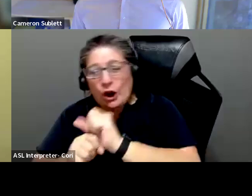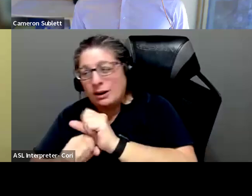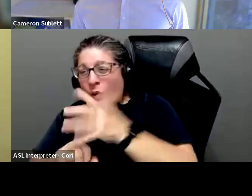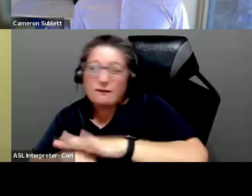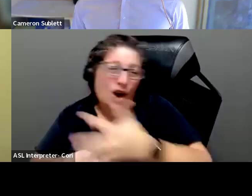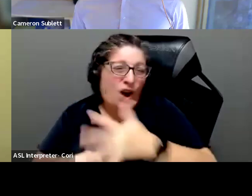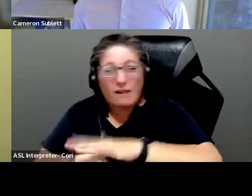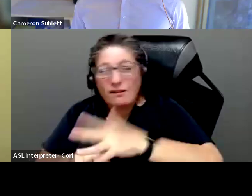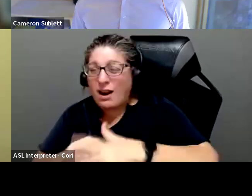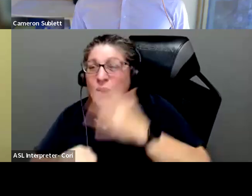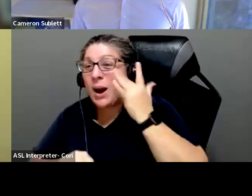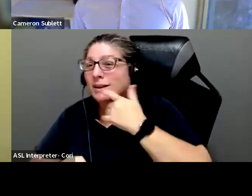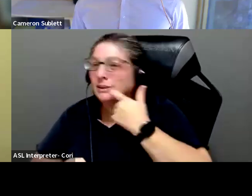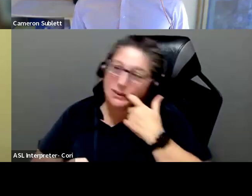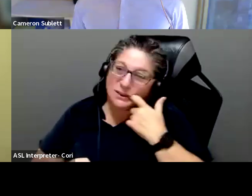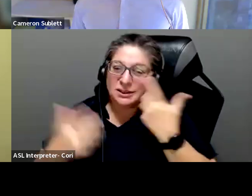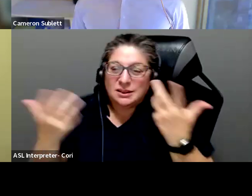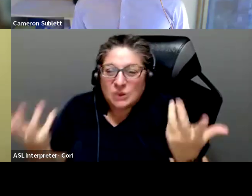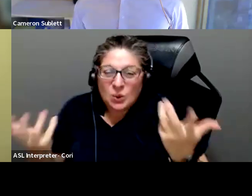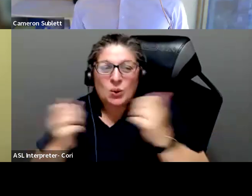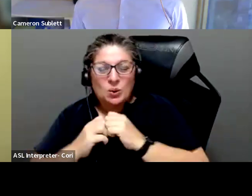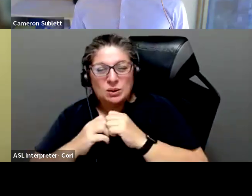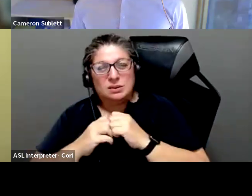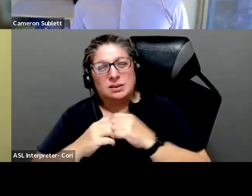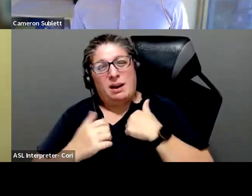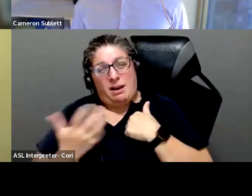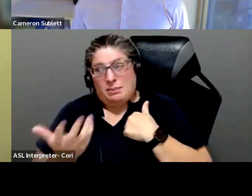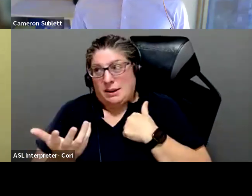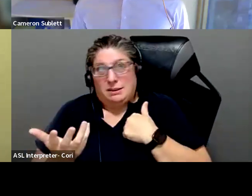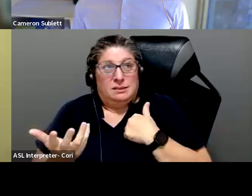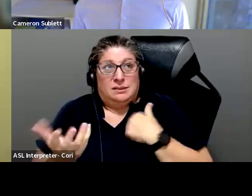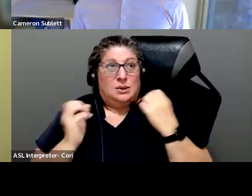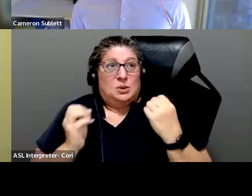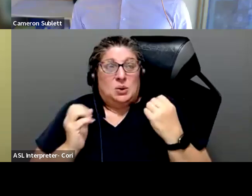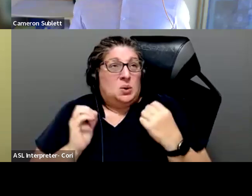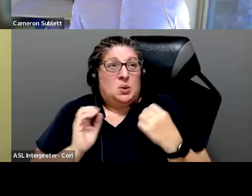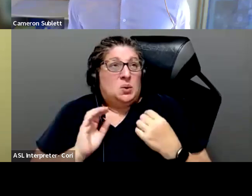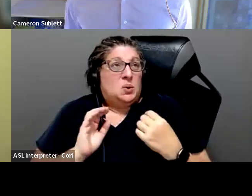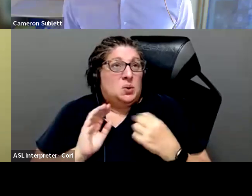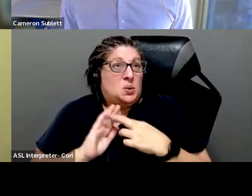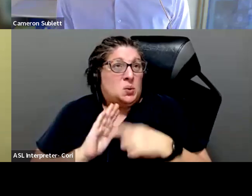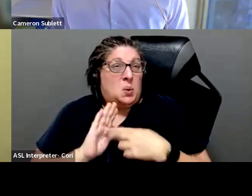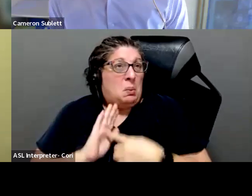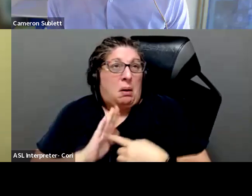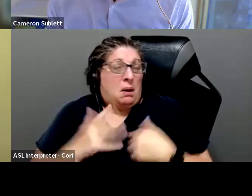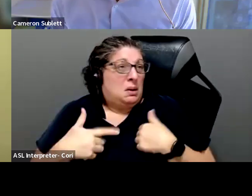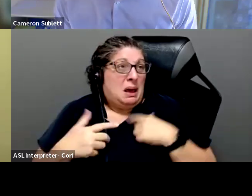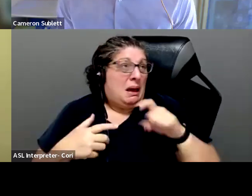Because of addiction. So I was like well I did not have any role models, I just kind of had to make it up.